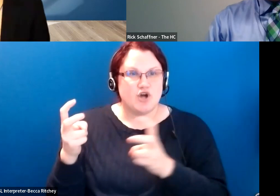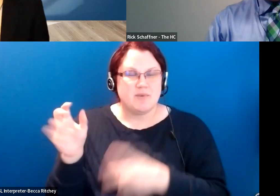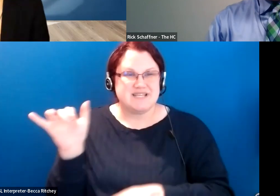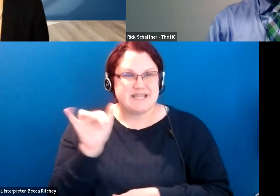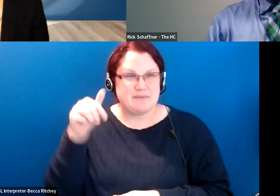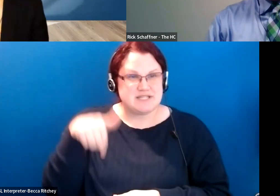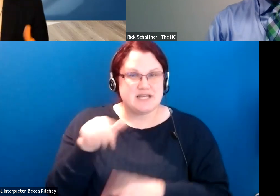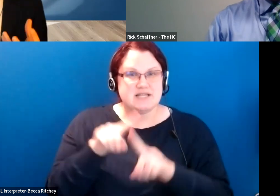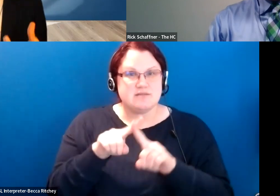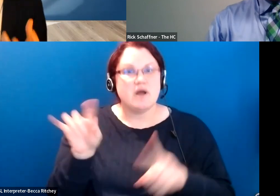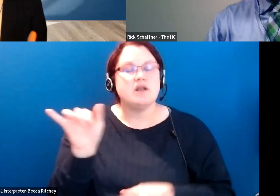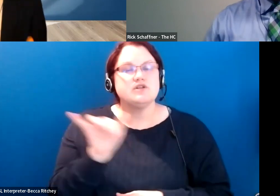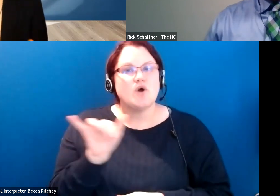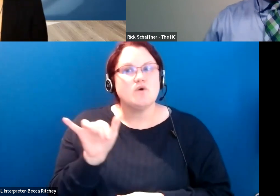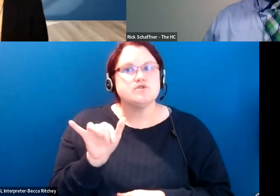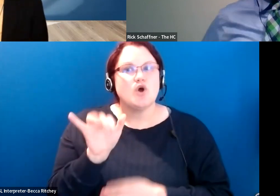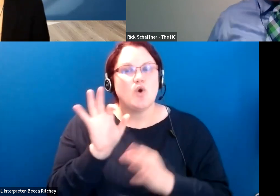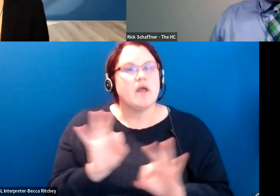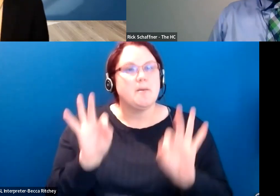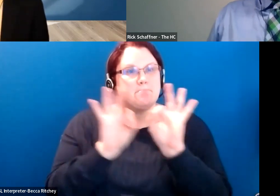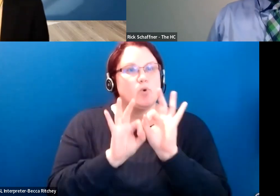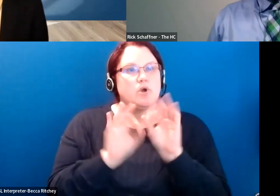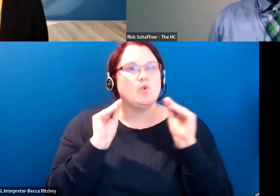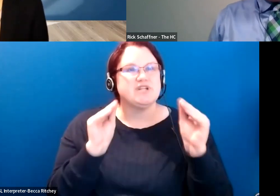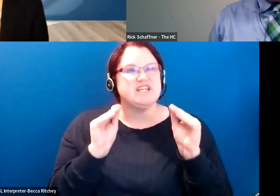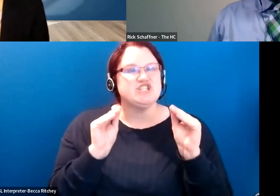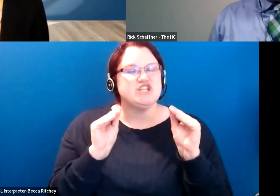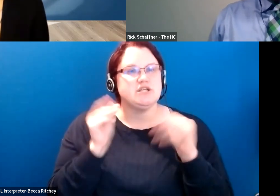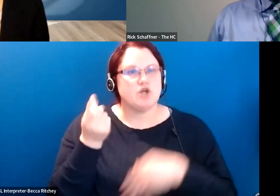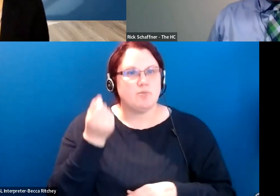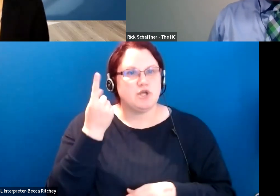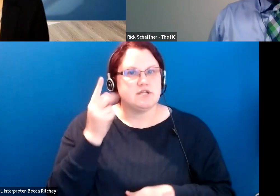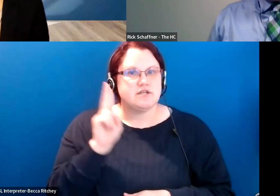But it's also, you know, so important that we're teaching this comprehensive history to our students.